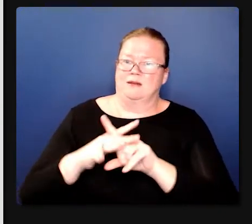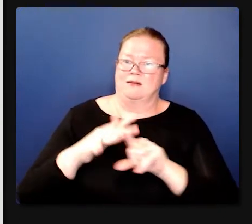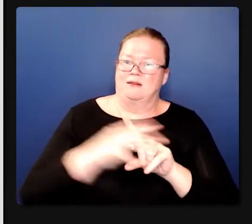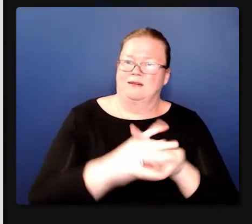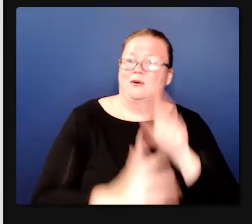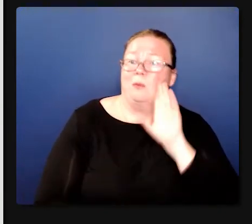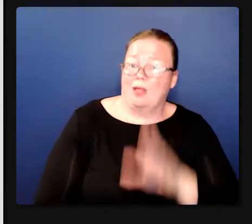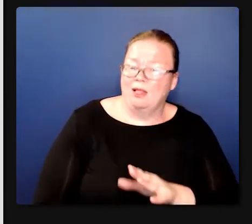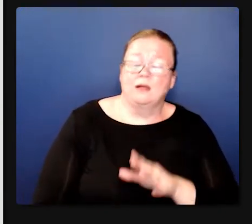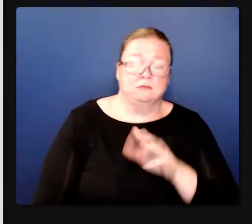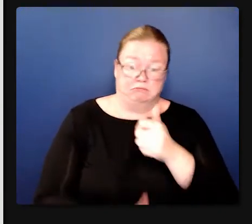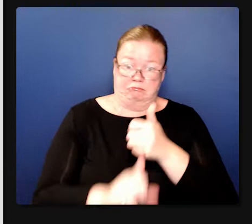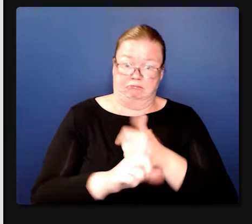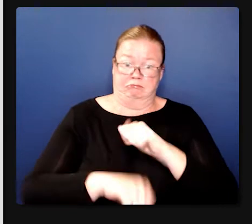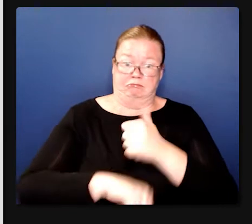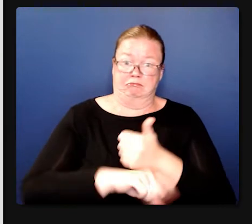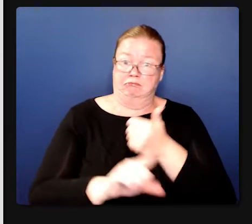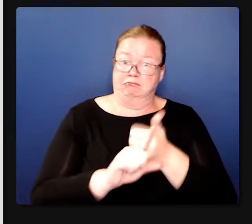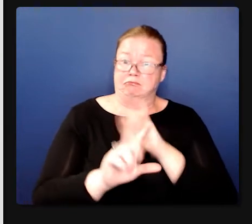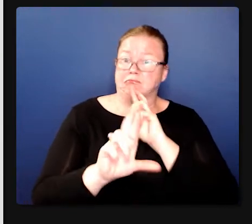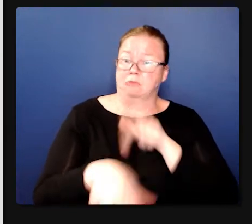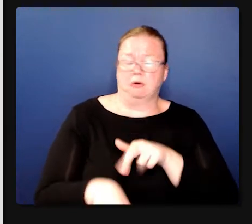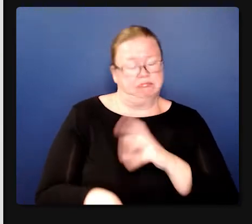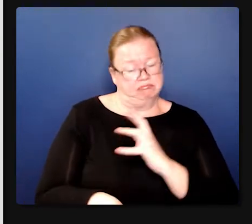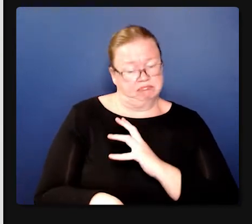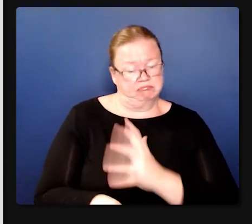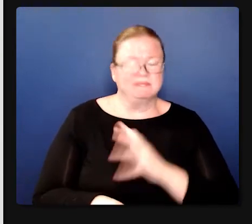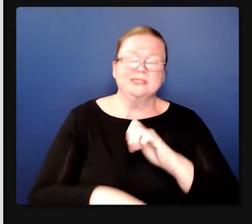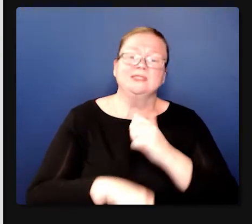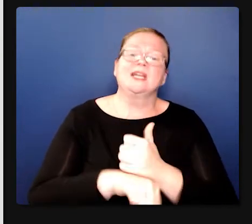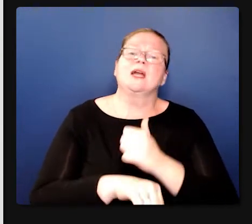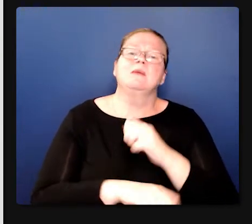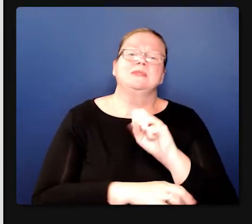If you want to do your own reporting, you can set up a Synapse instance